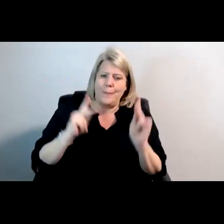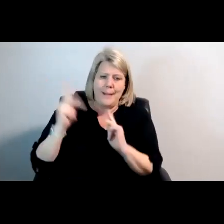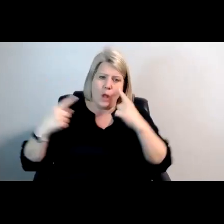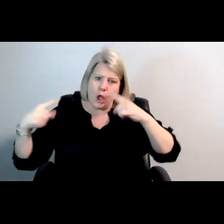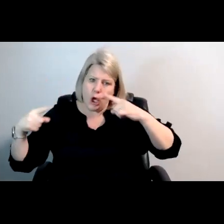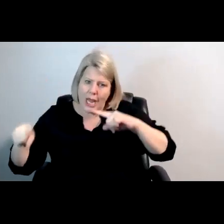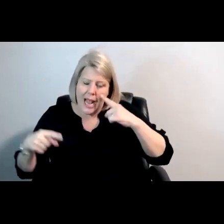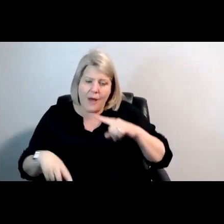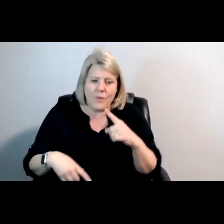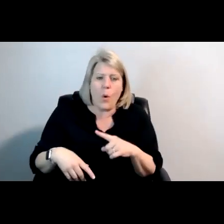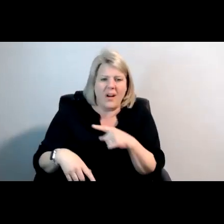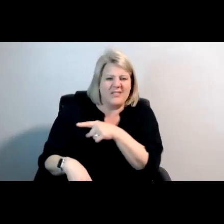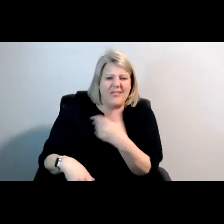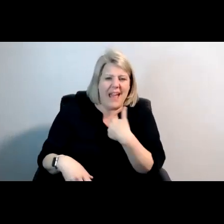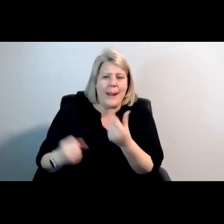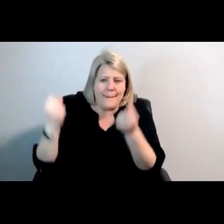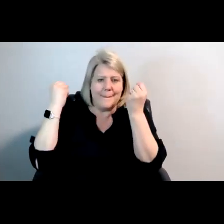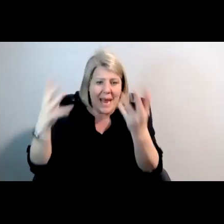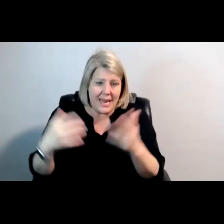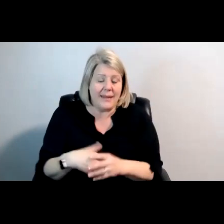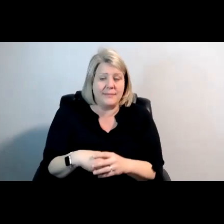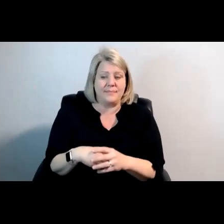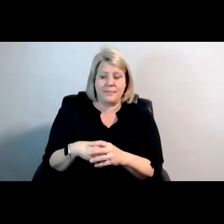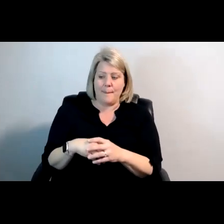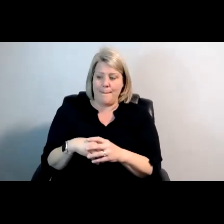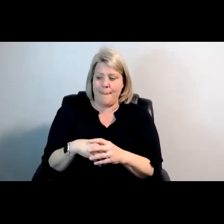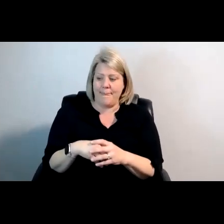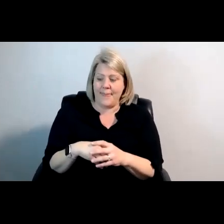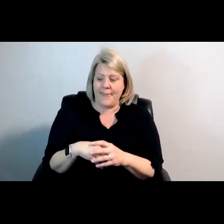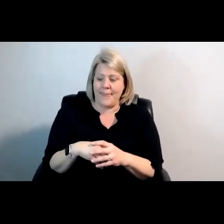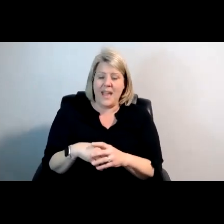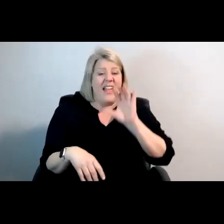So that was something that the attorney argued